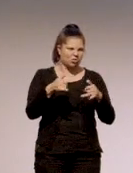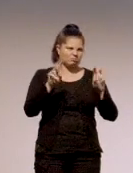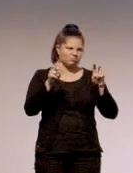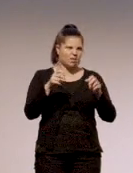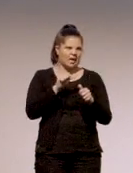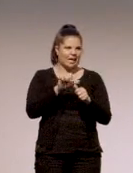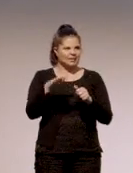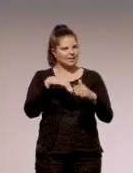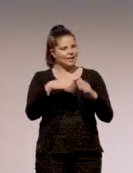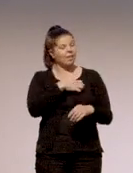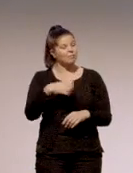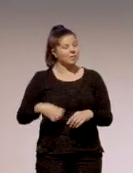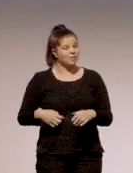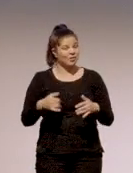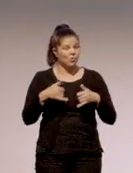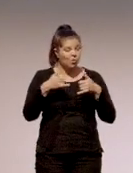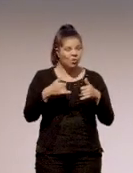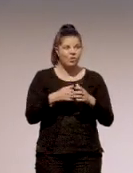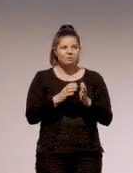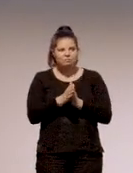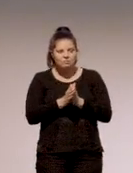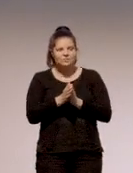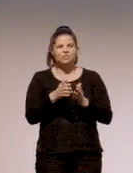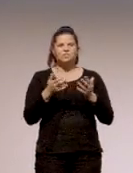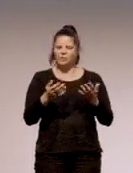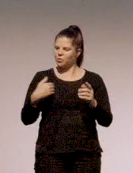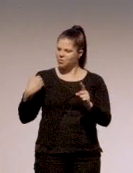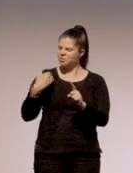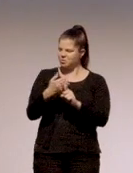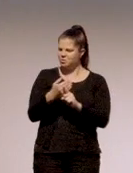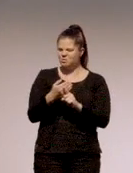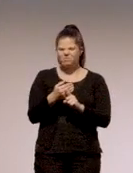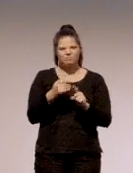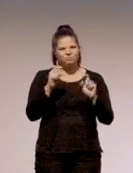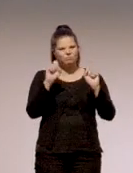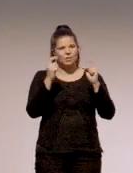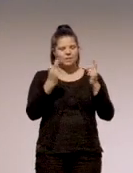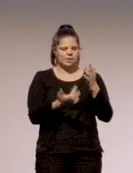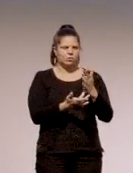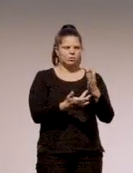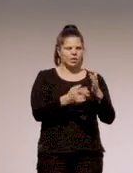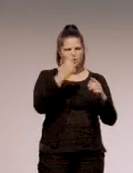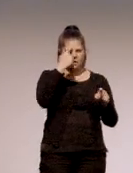So for us, I think it really touches home that technology might be about ones and zeros and binary sometimes.